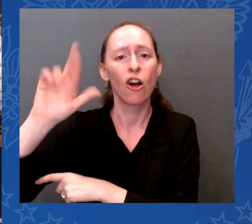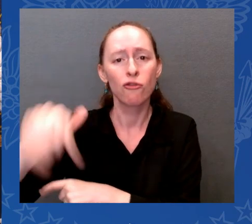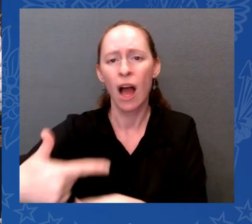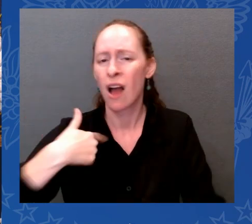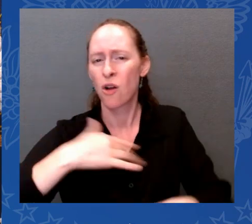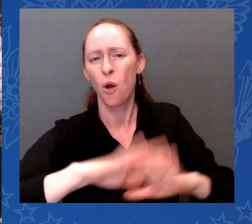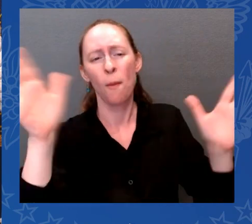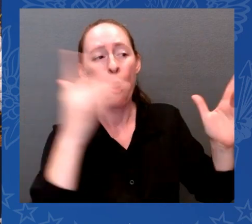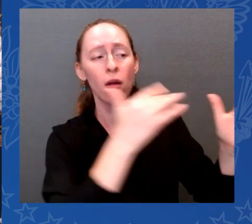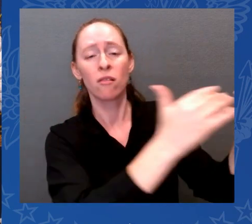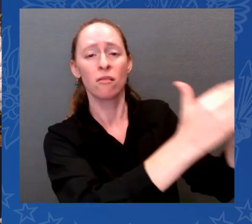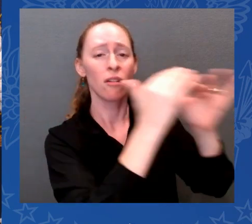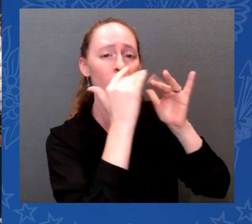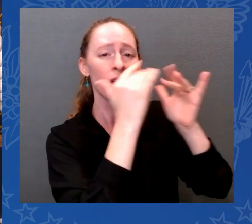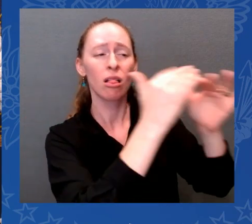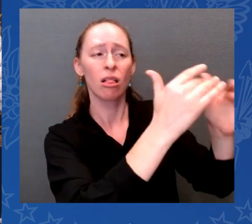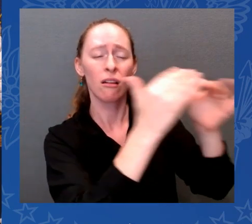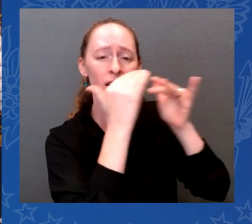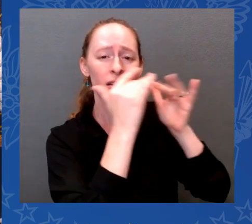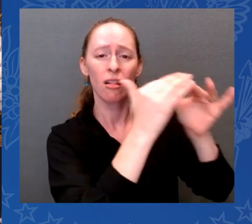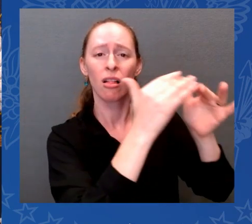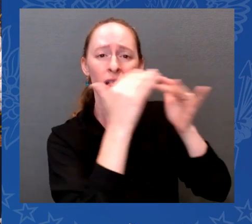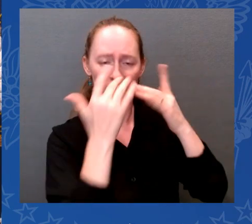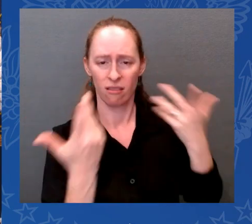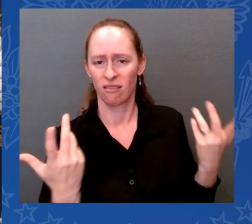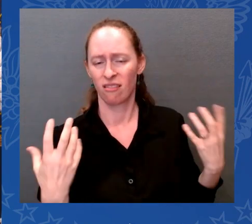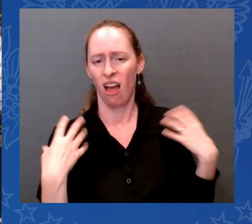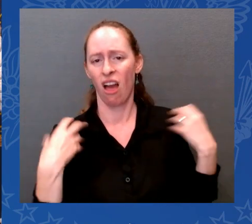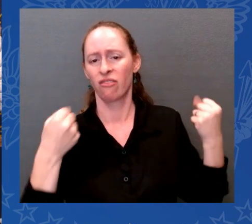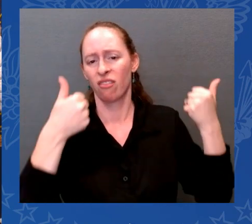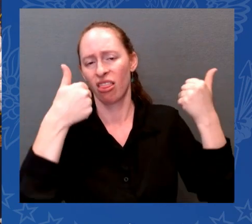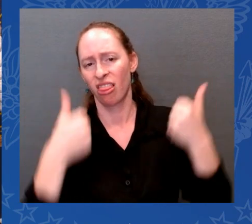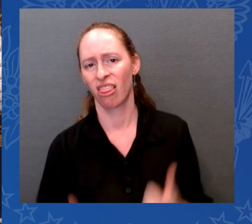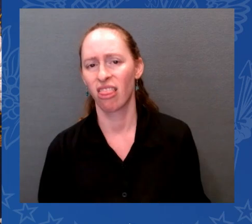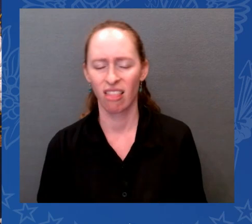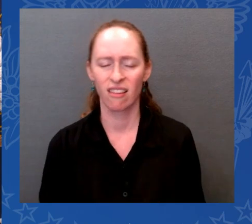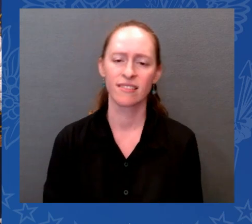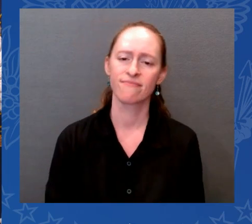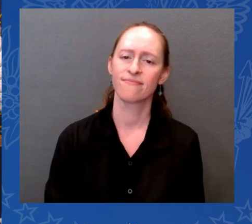lost their lives or care for them, in fact, if they -- if they're going through this.